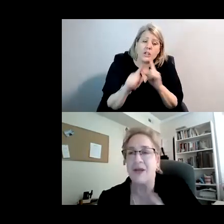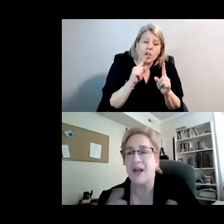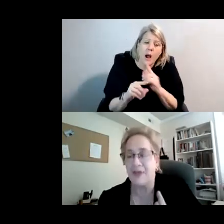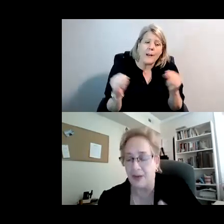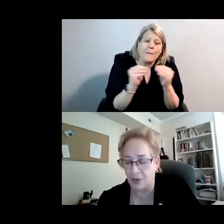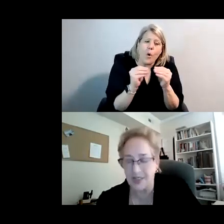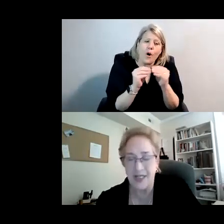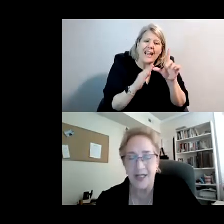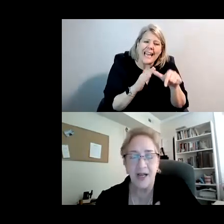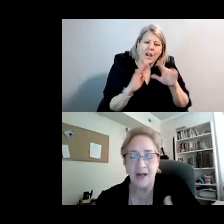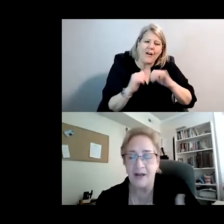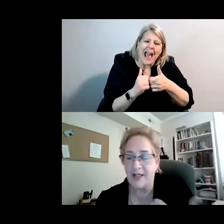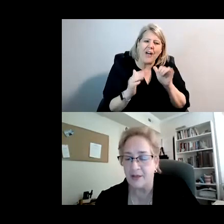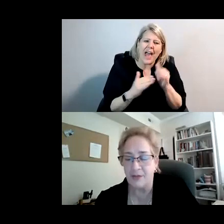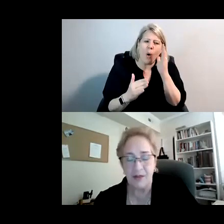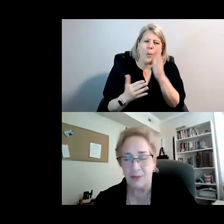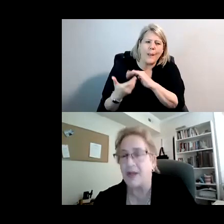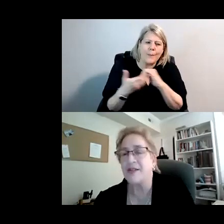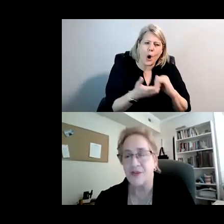about how that works in practice